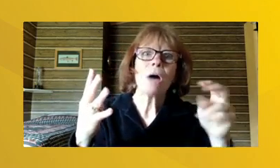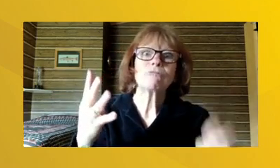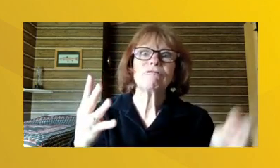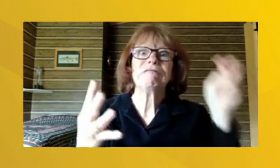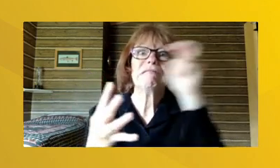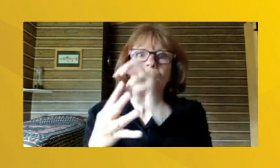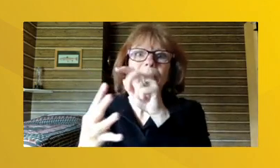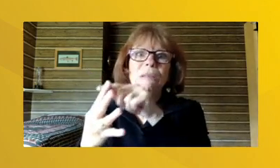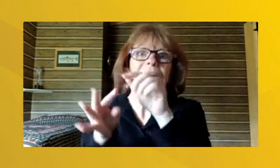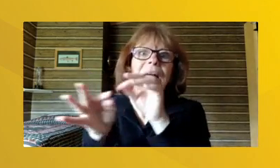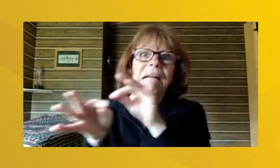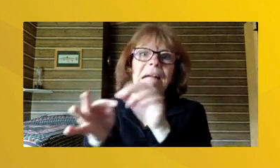isn't.